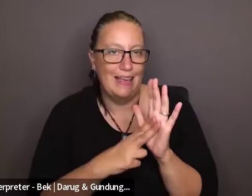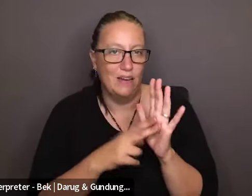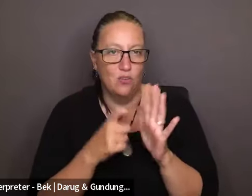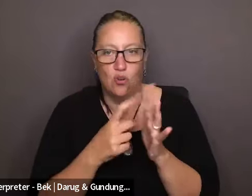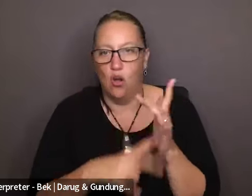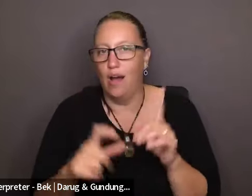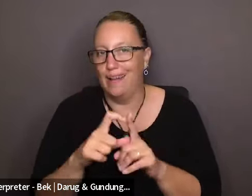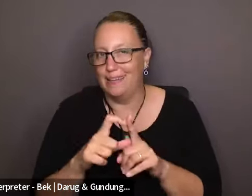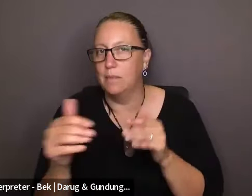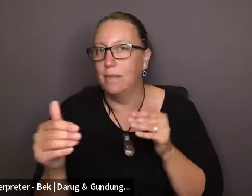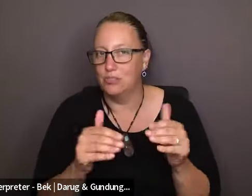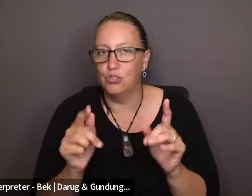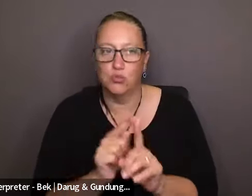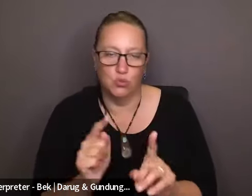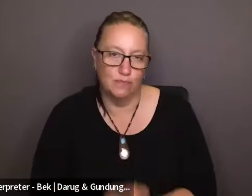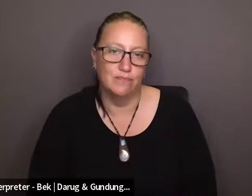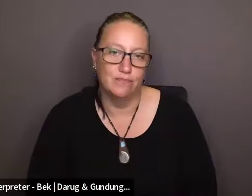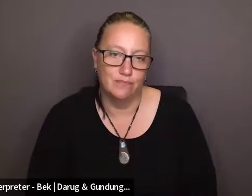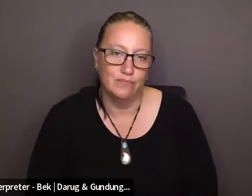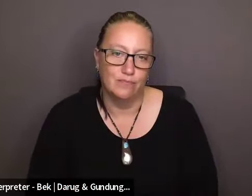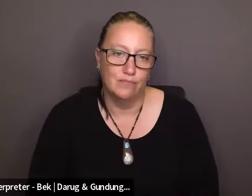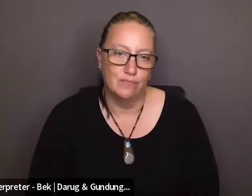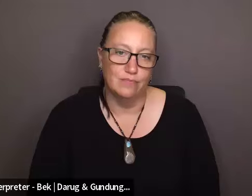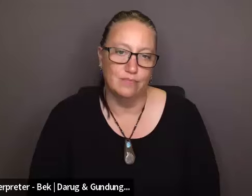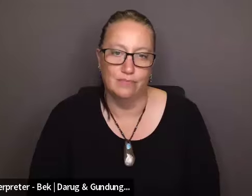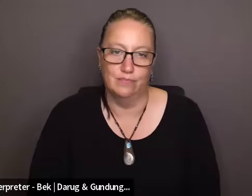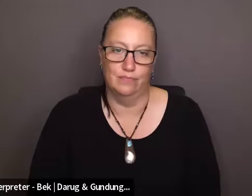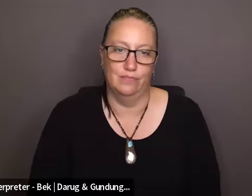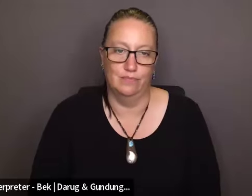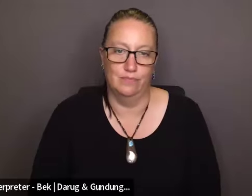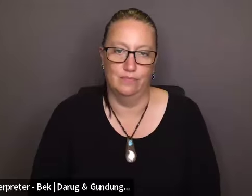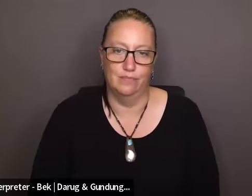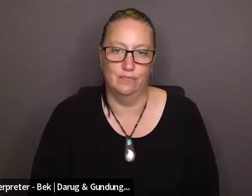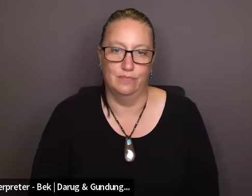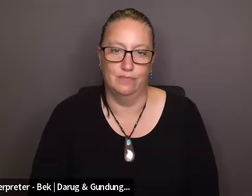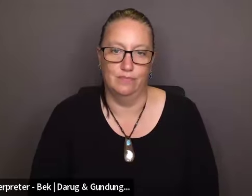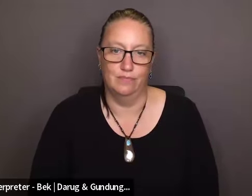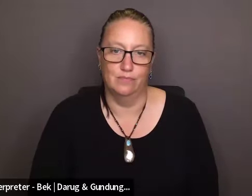project, then that's okay too. There is also a section,